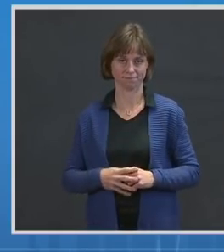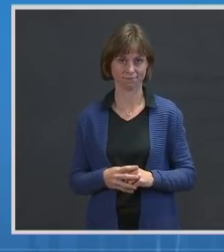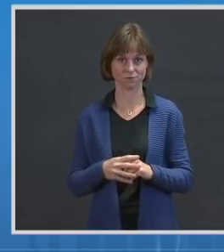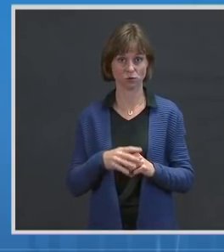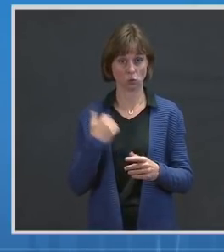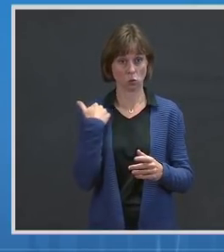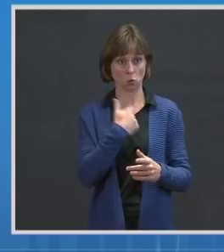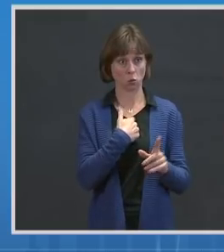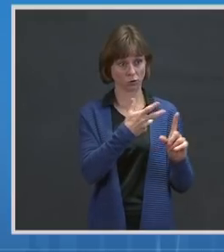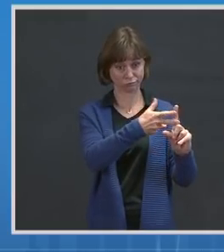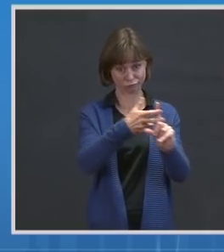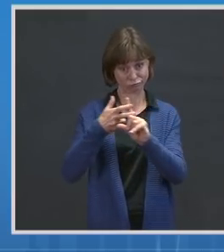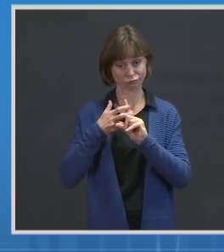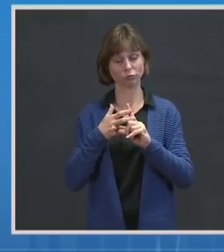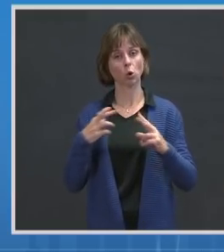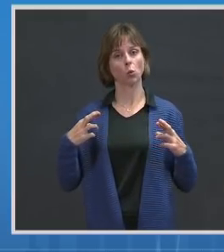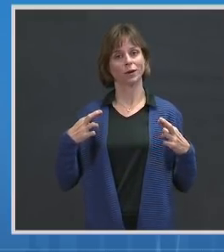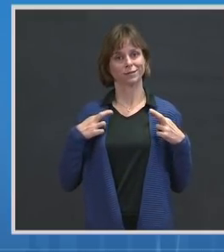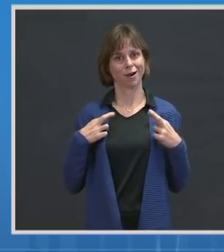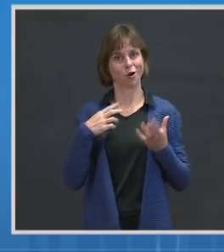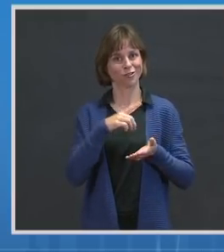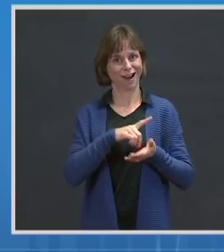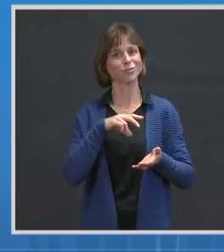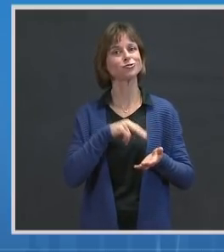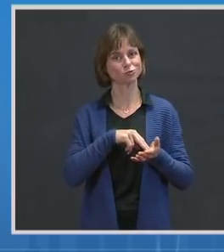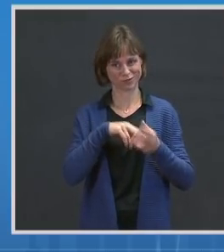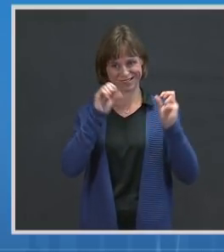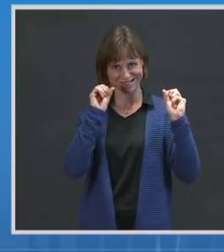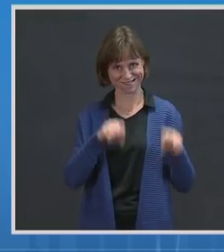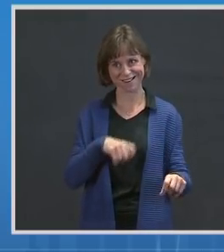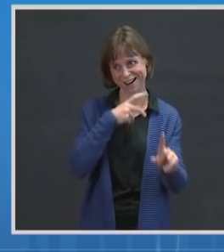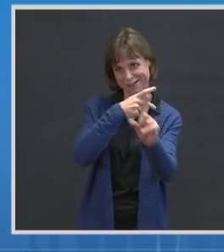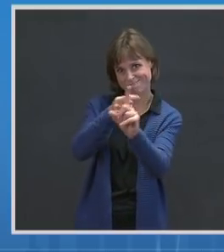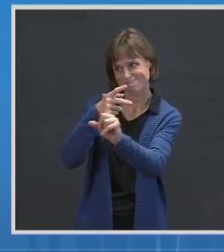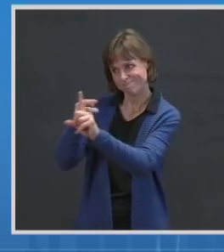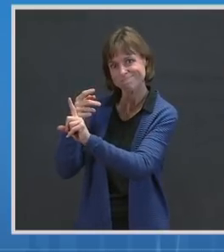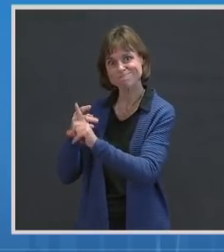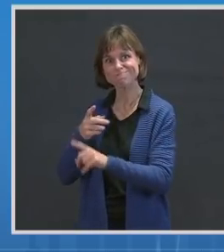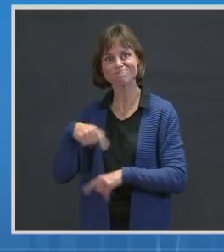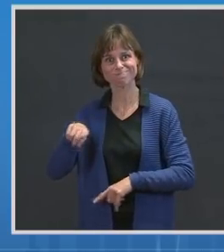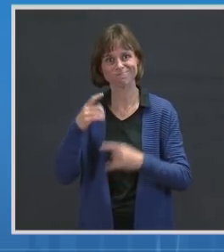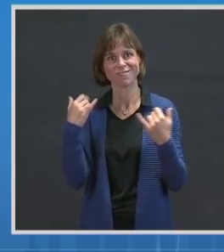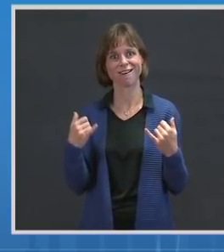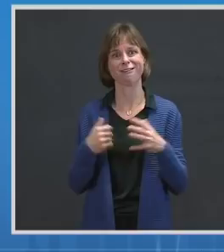and nurses to give shots. Today we've deployed over 700 federal personnel as vaccinators.